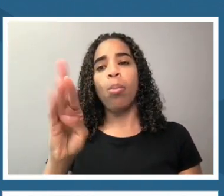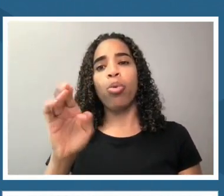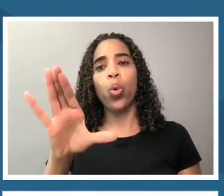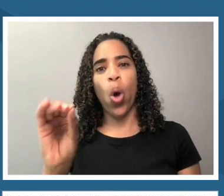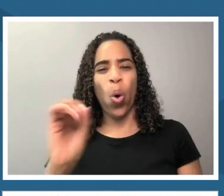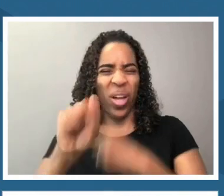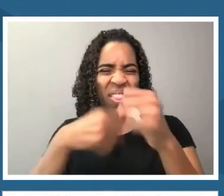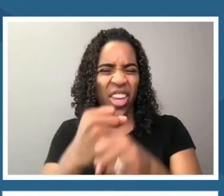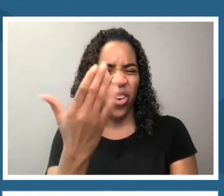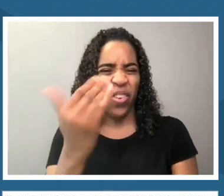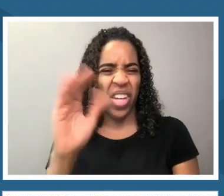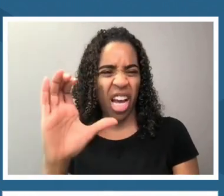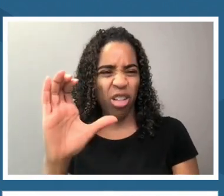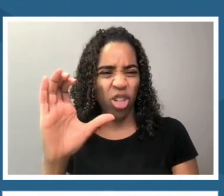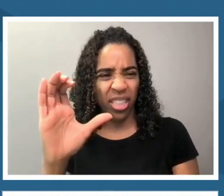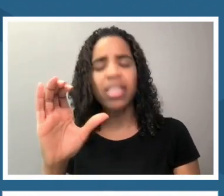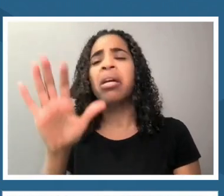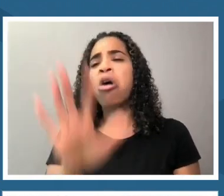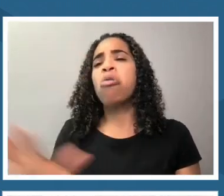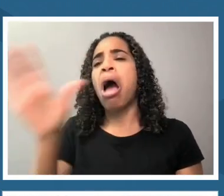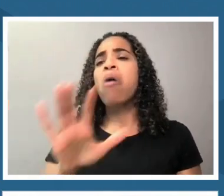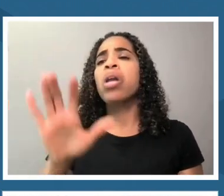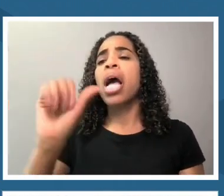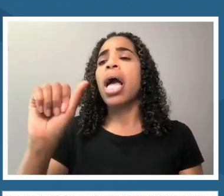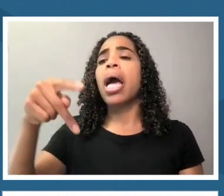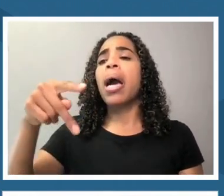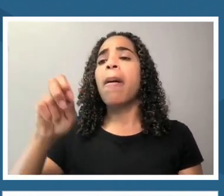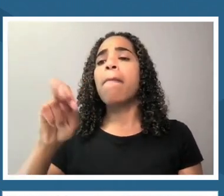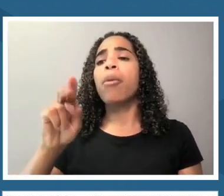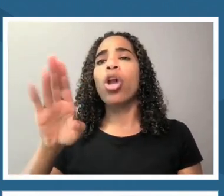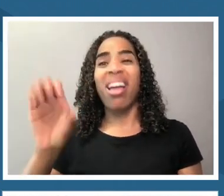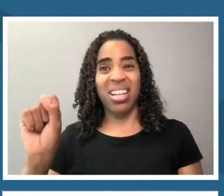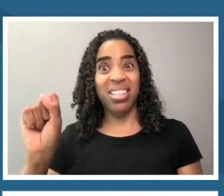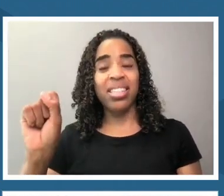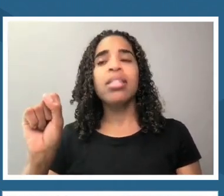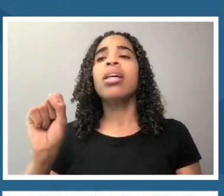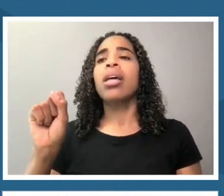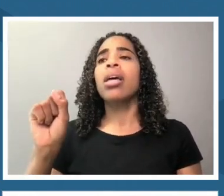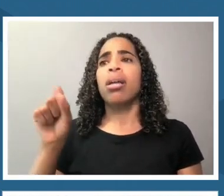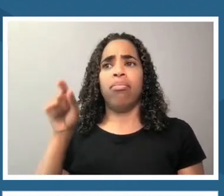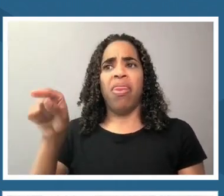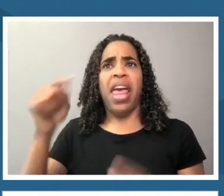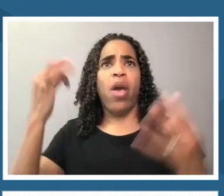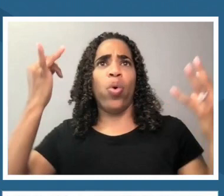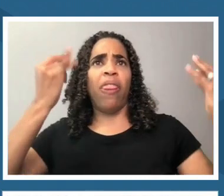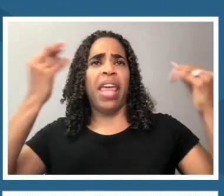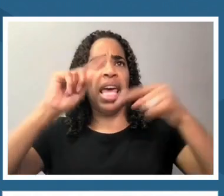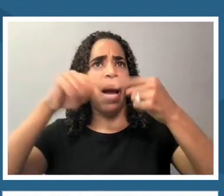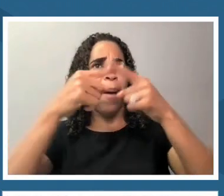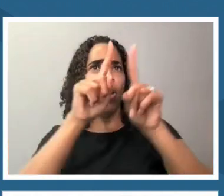around copernicus's time was deciding that um